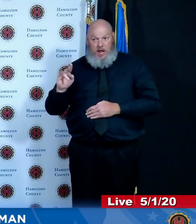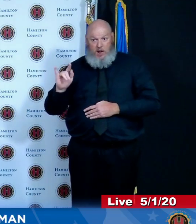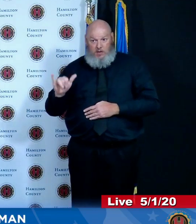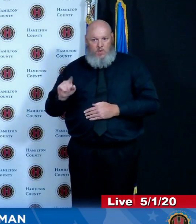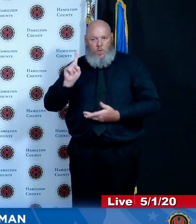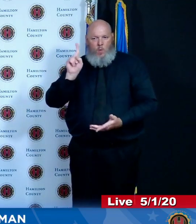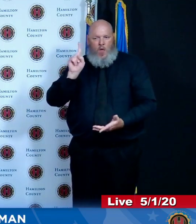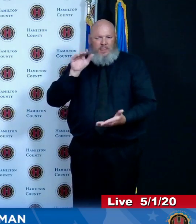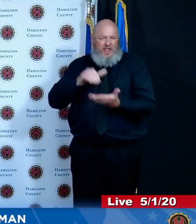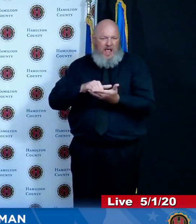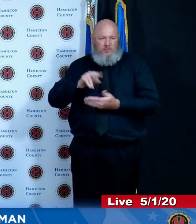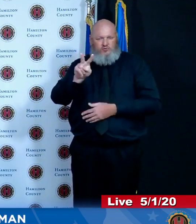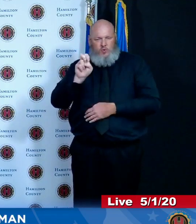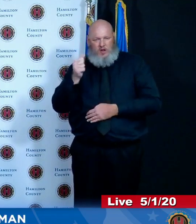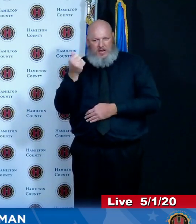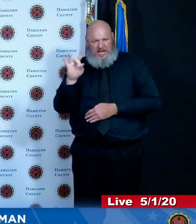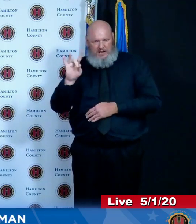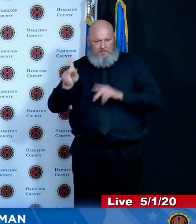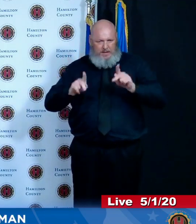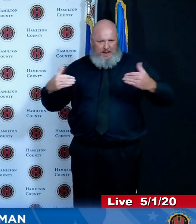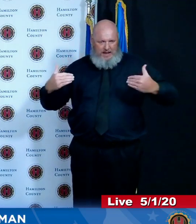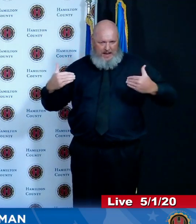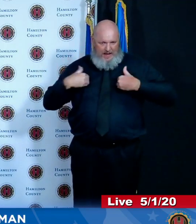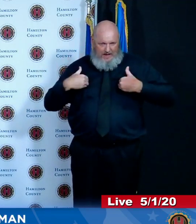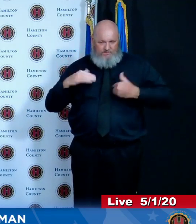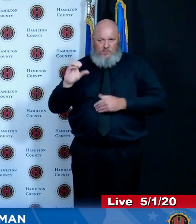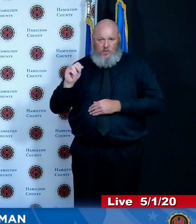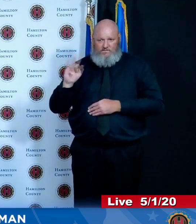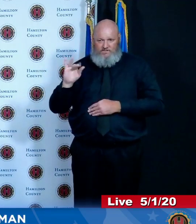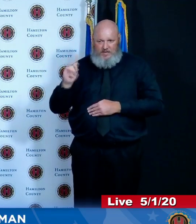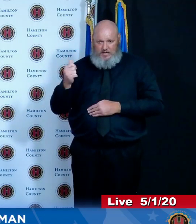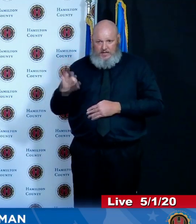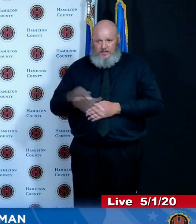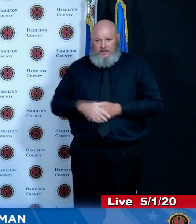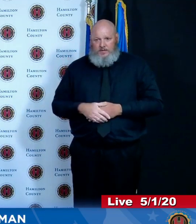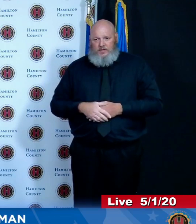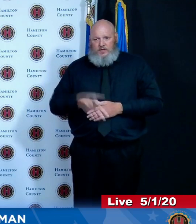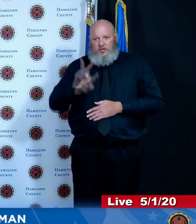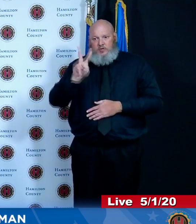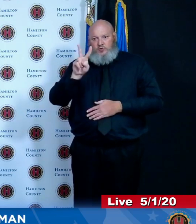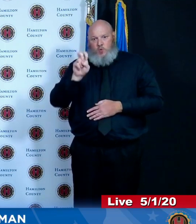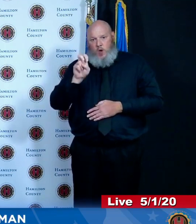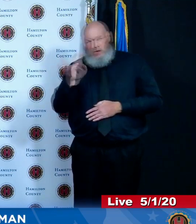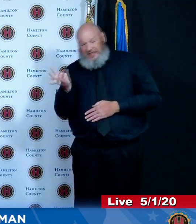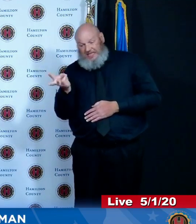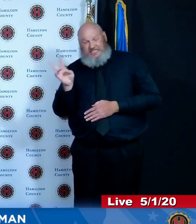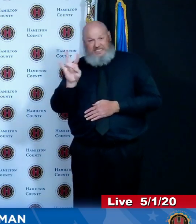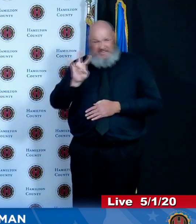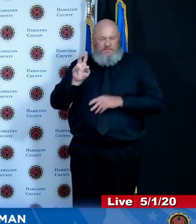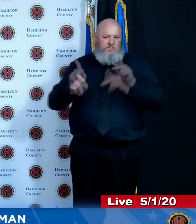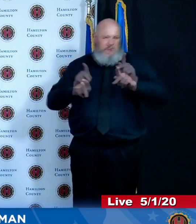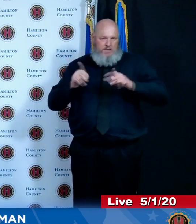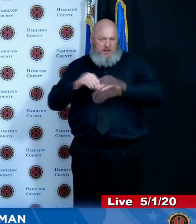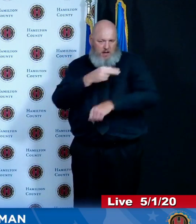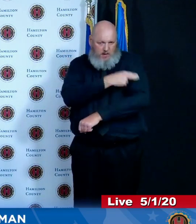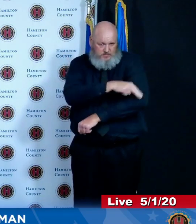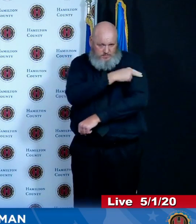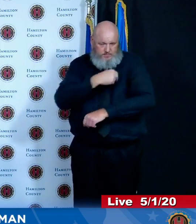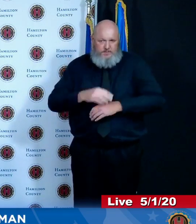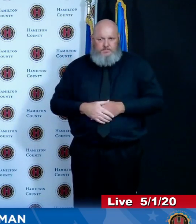fantastic news because we'll be able to start testing folks that are mild to moderate symptoms those individuals previously have not been able to be